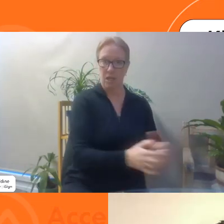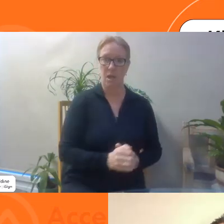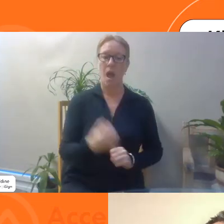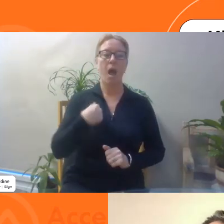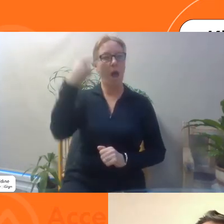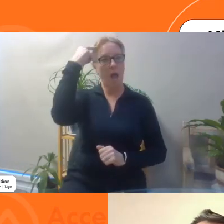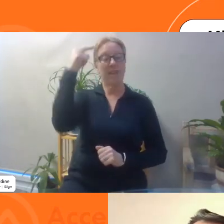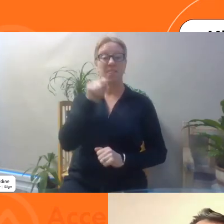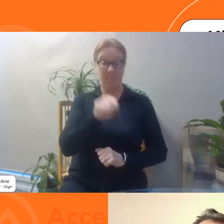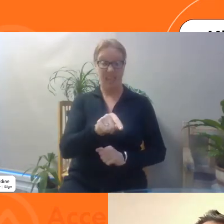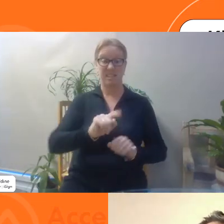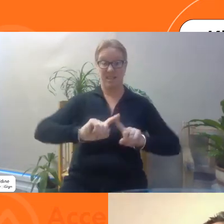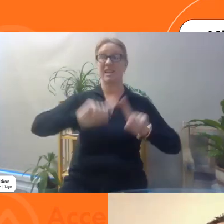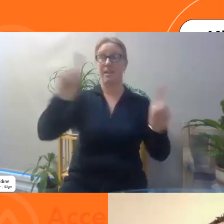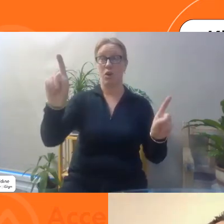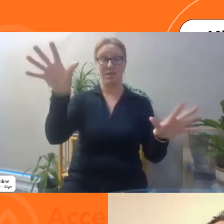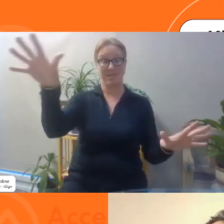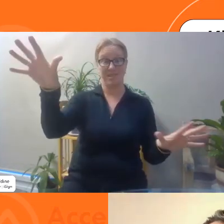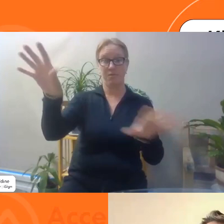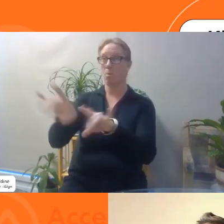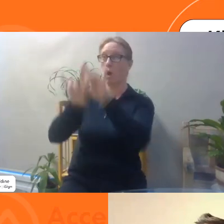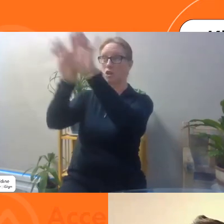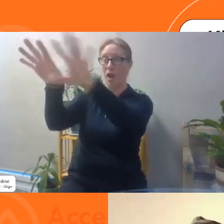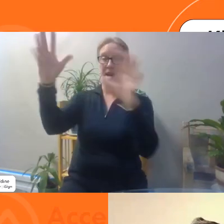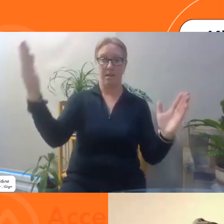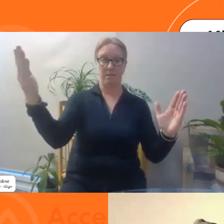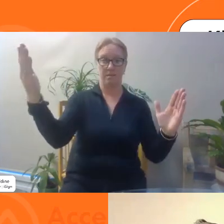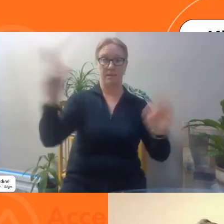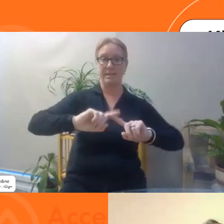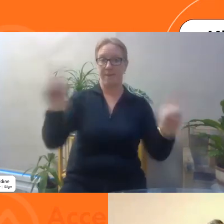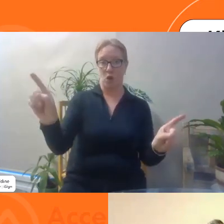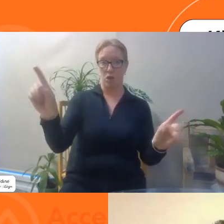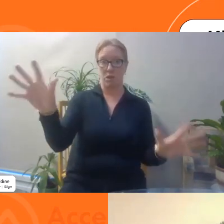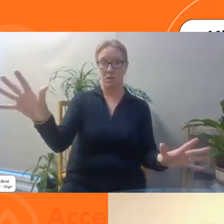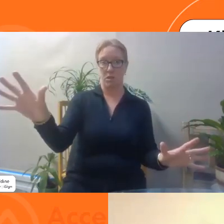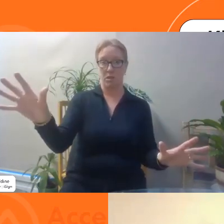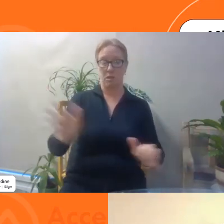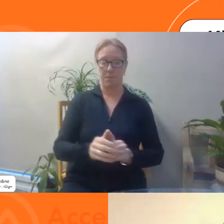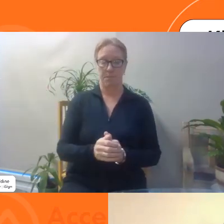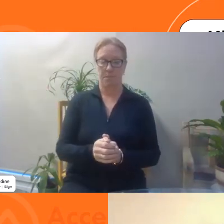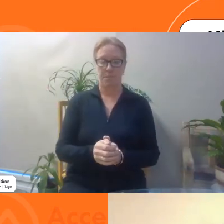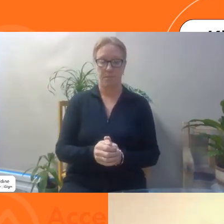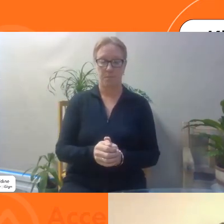what separates New Zealand from Australia. And I think that's one